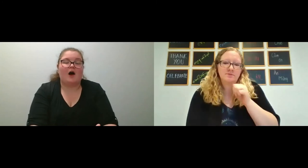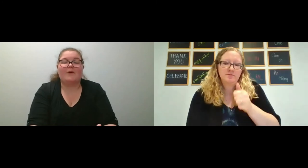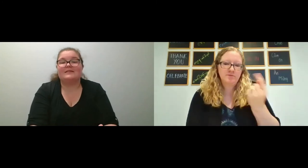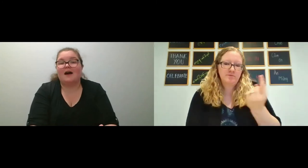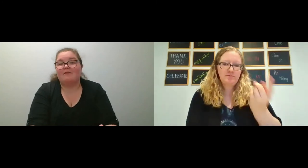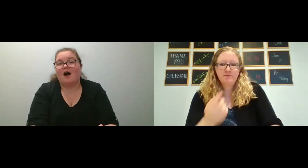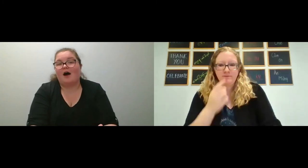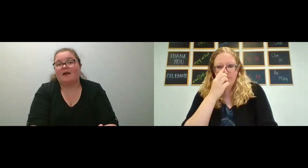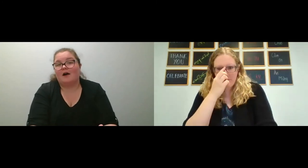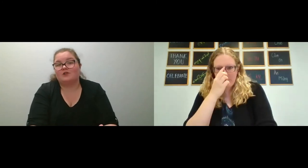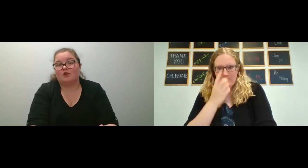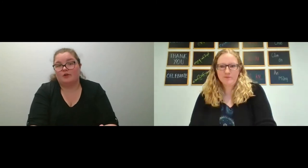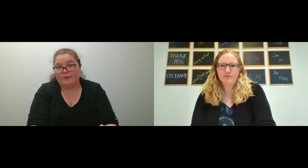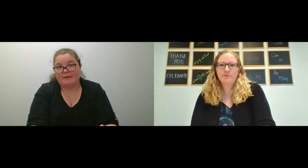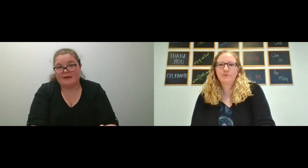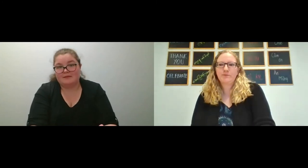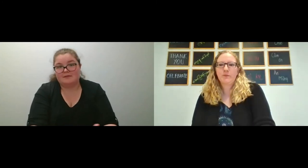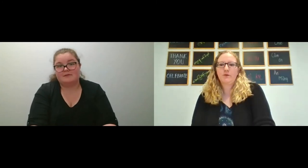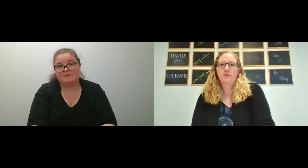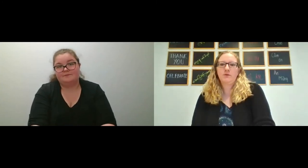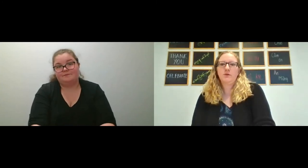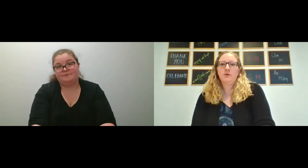always cover audiological appointments.